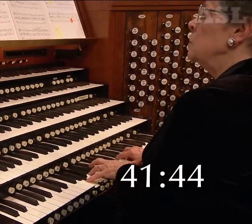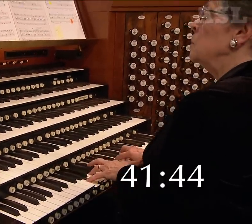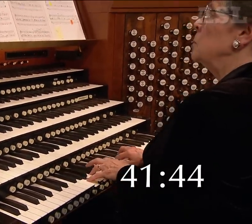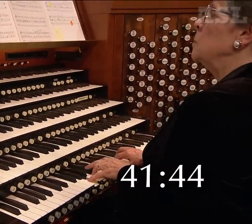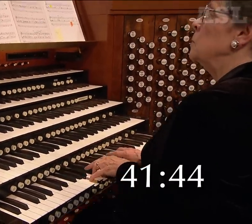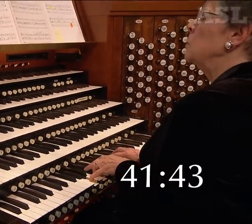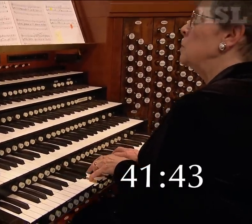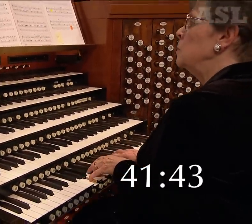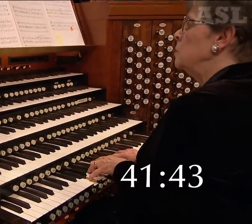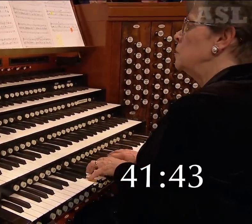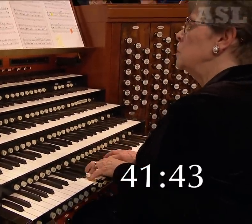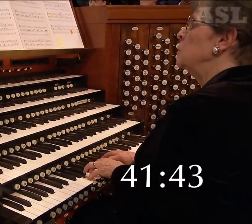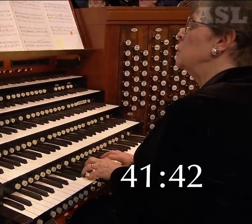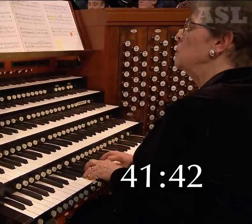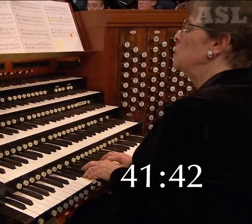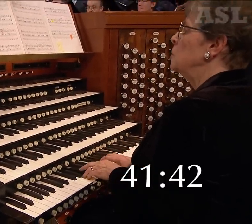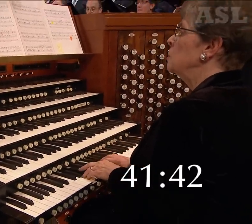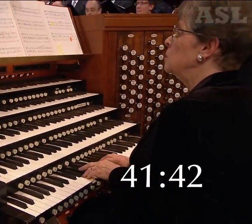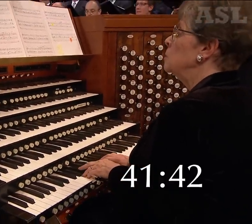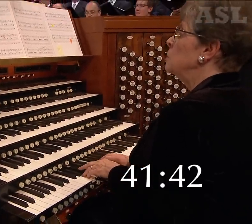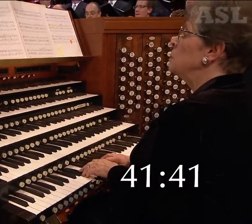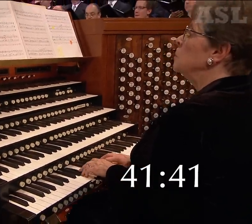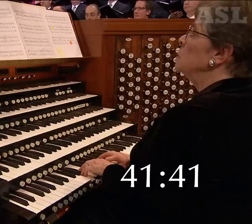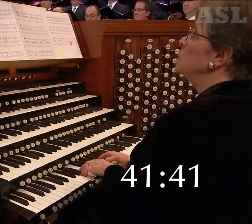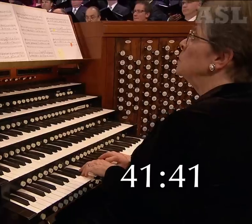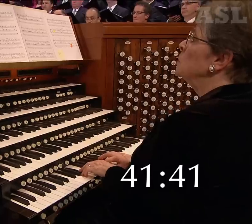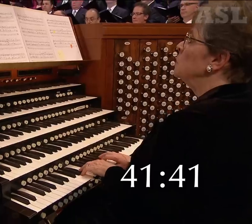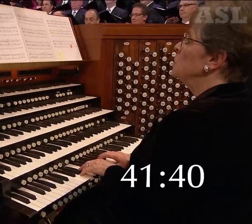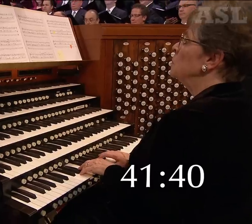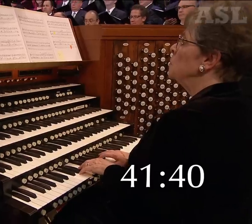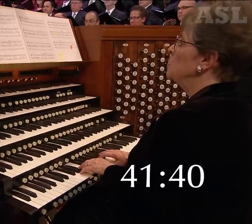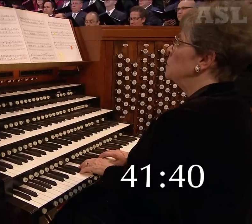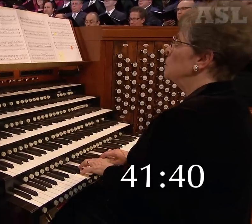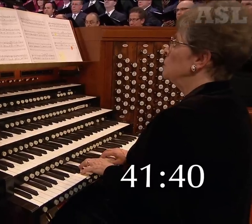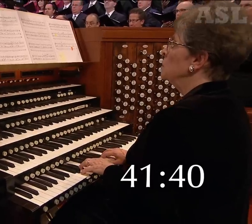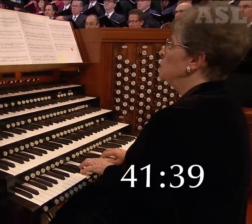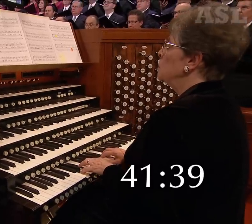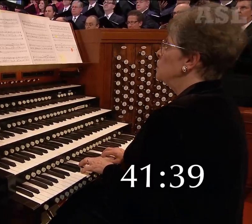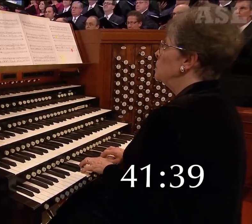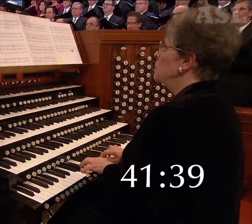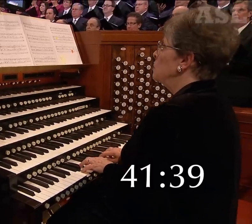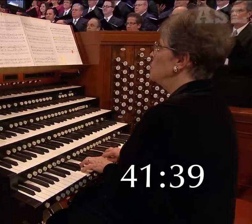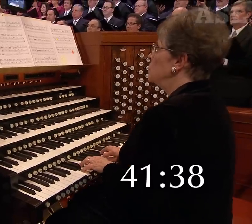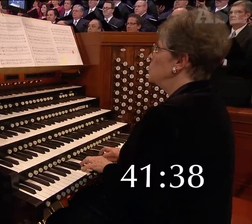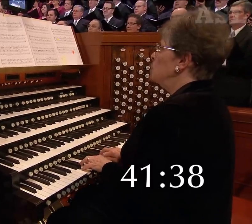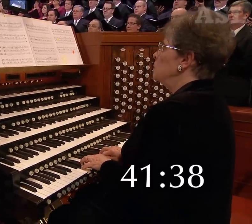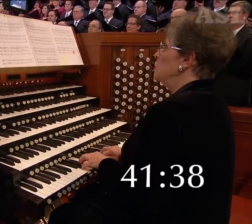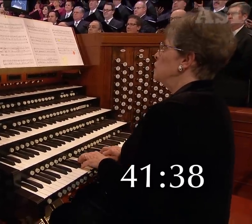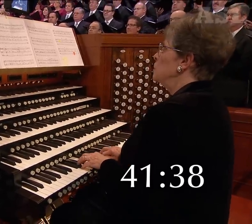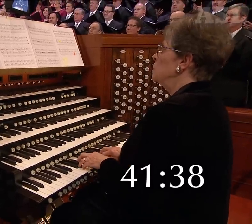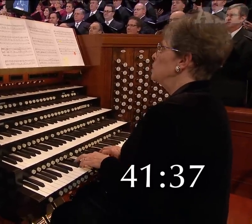THIS IS THE ENGLISH CLOSED CAPTION CHANNEL OF THE CHURCH OF JESUS CHRIST OF LATTER-DAY SAINTS.